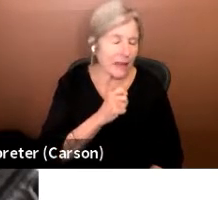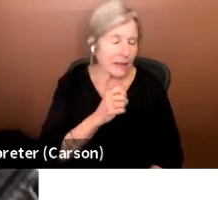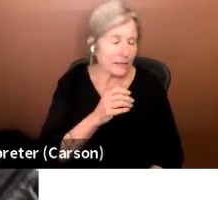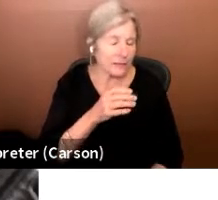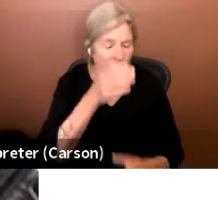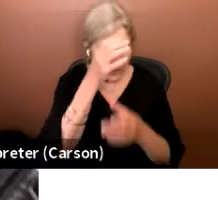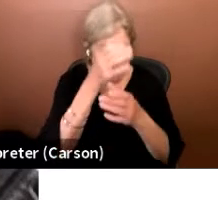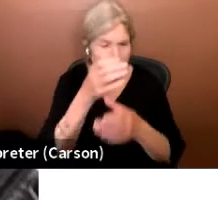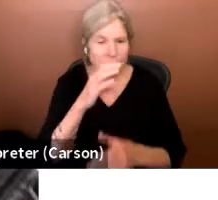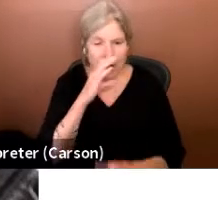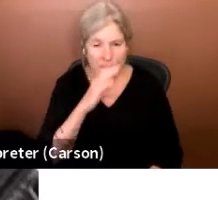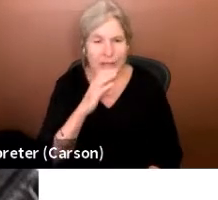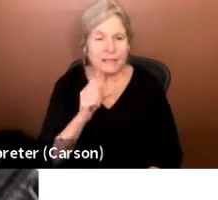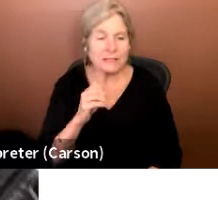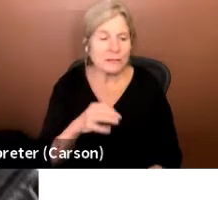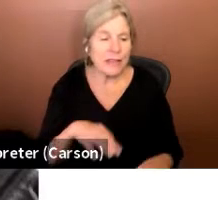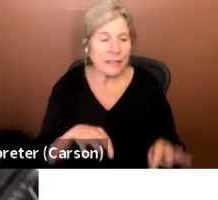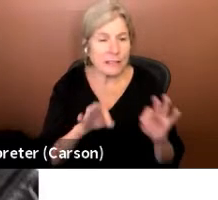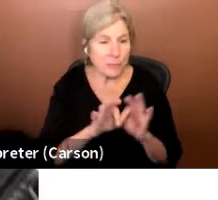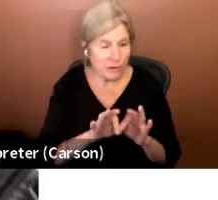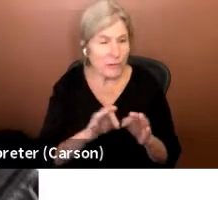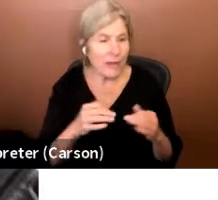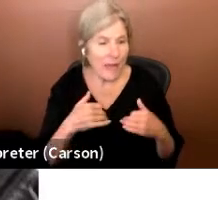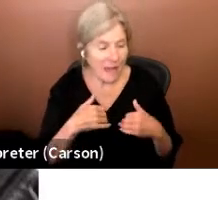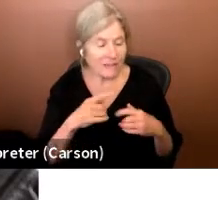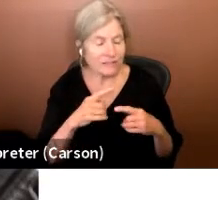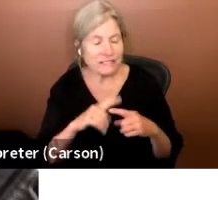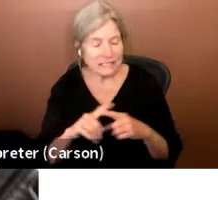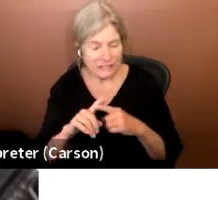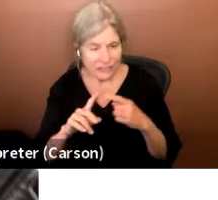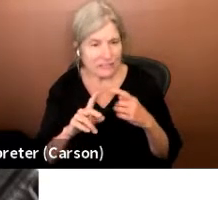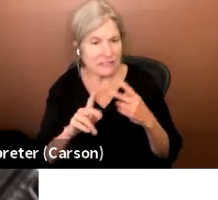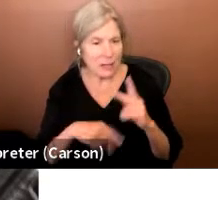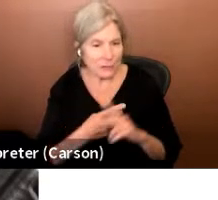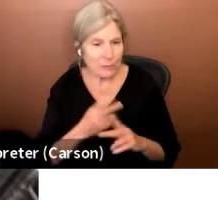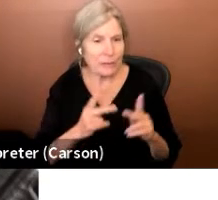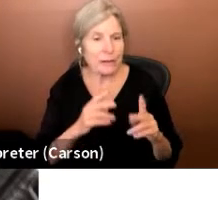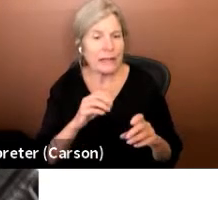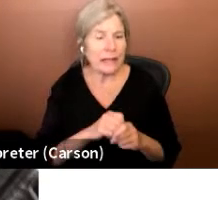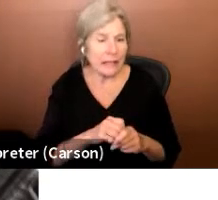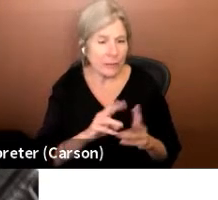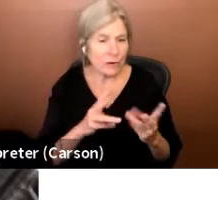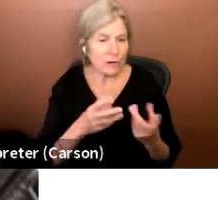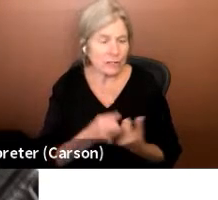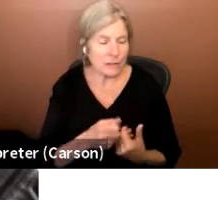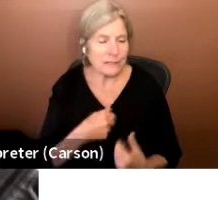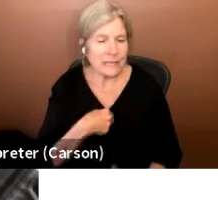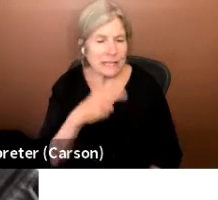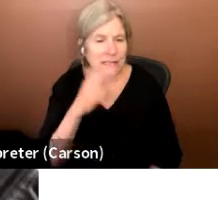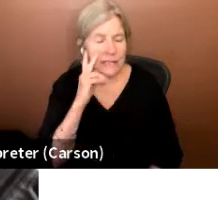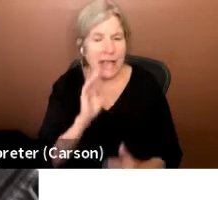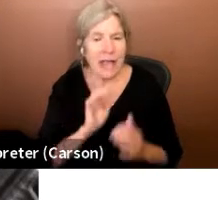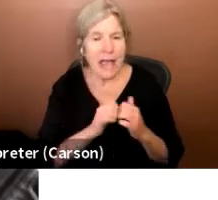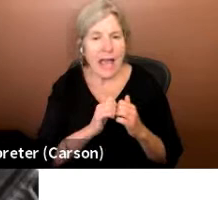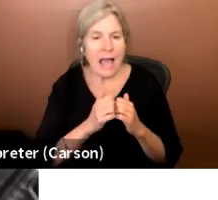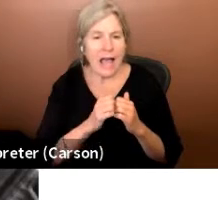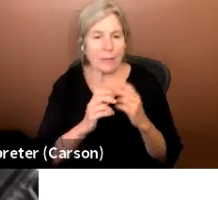Having the mixing in the workshop is the most productive. I see how people learn from their